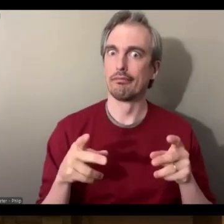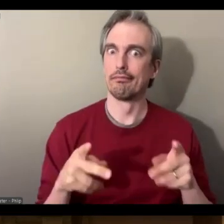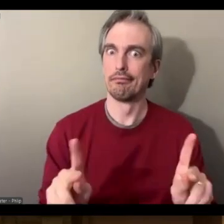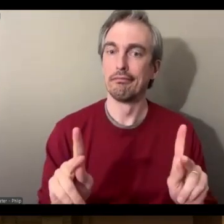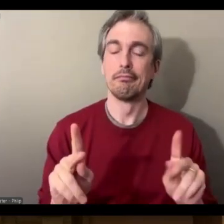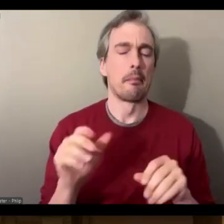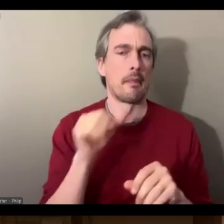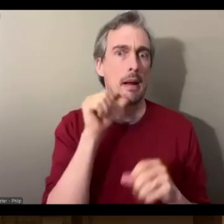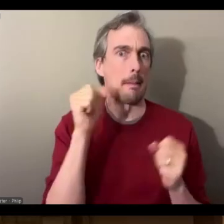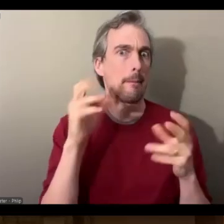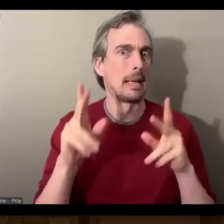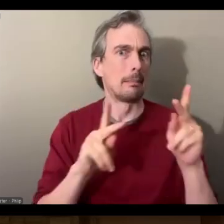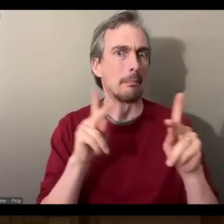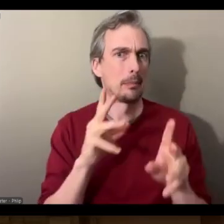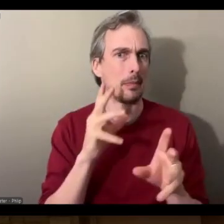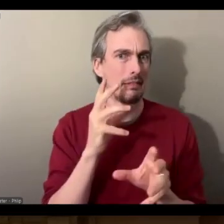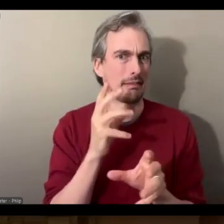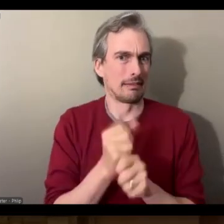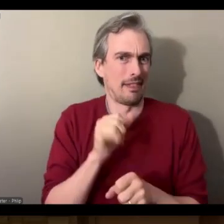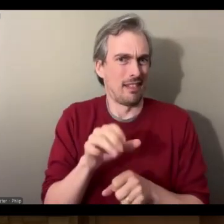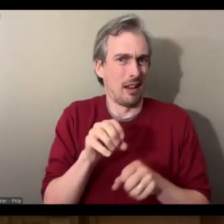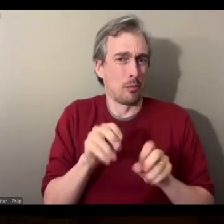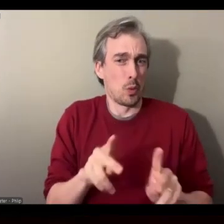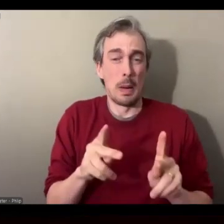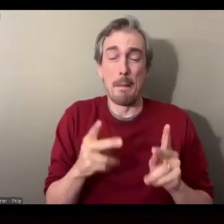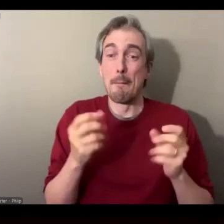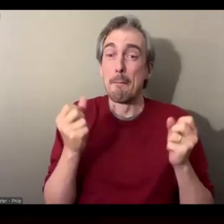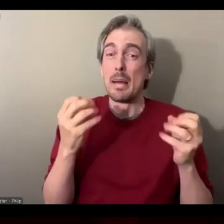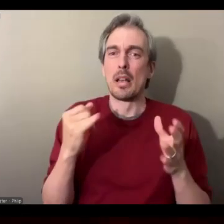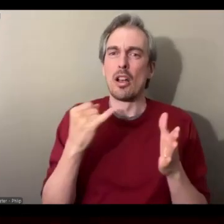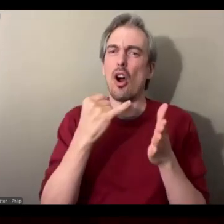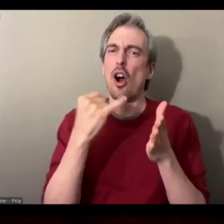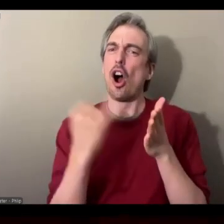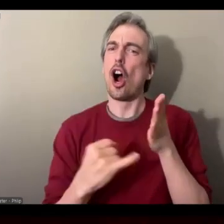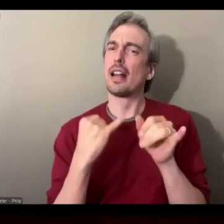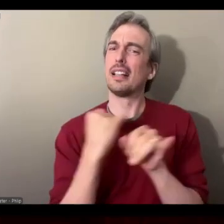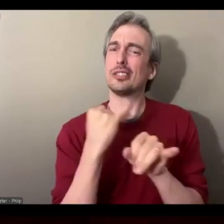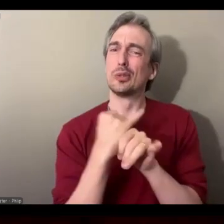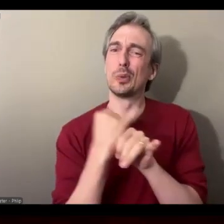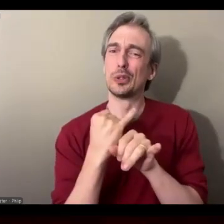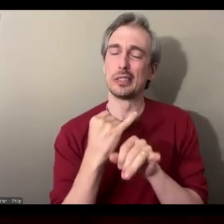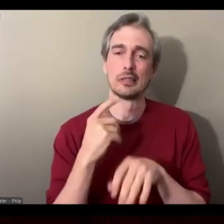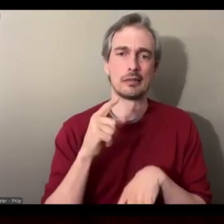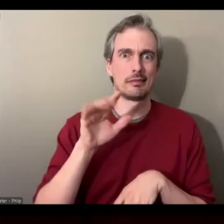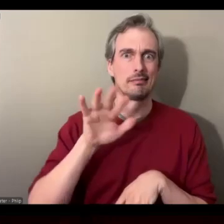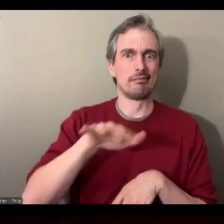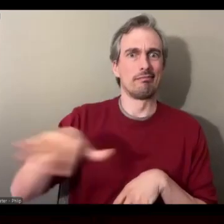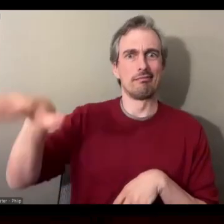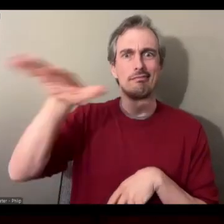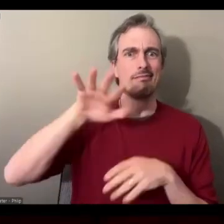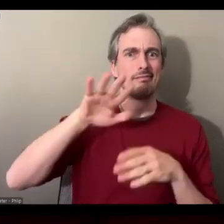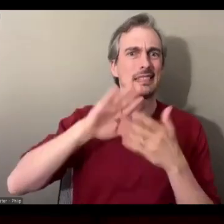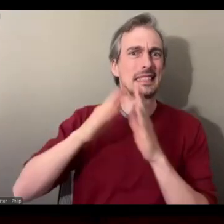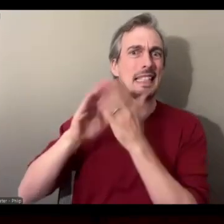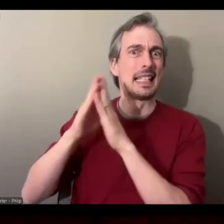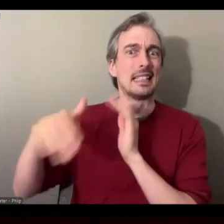quite old by this point. Is... You do know that the minute you open your door, things are already